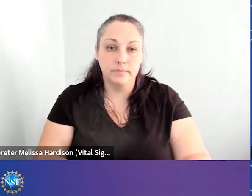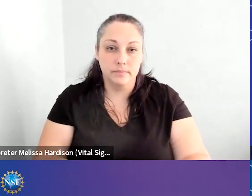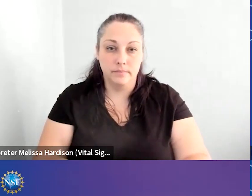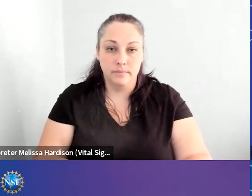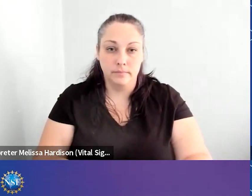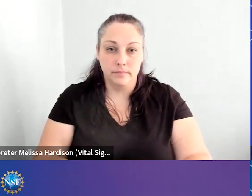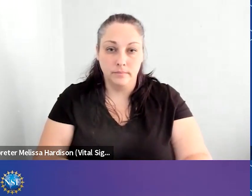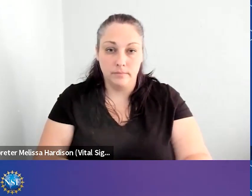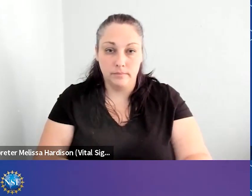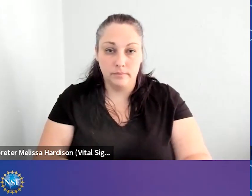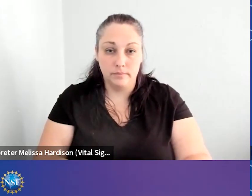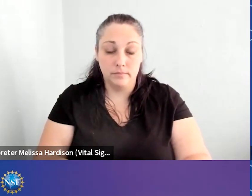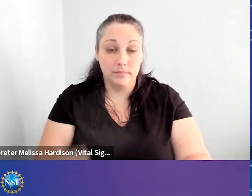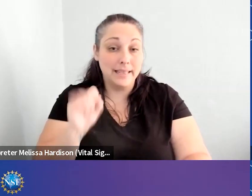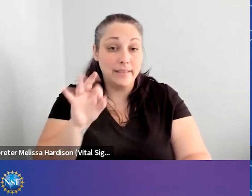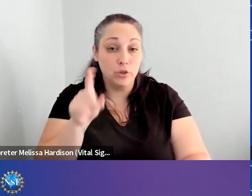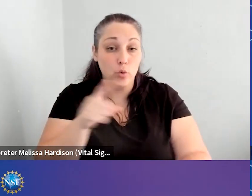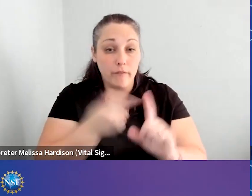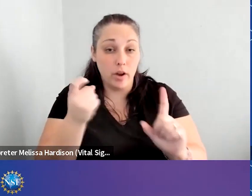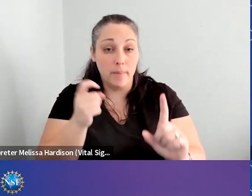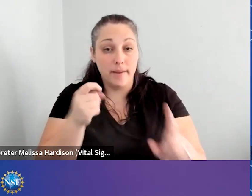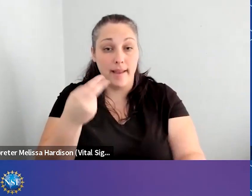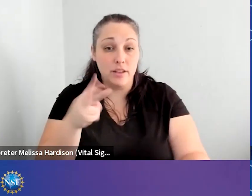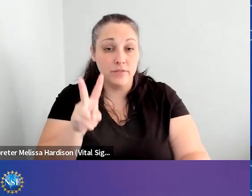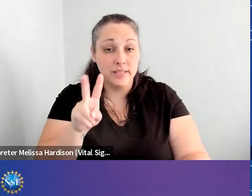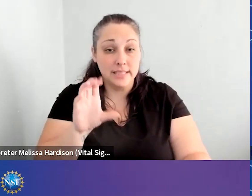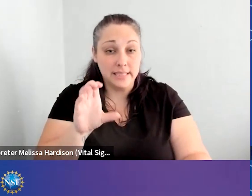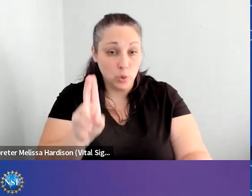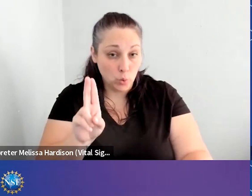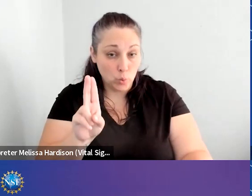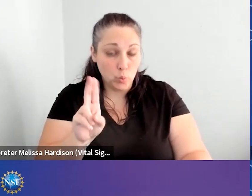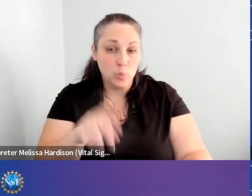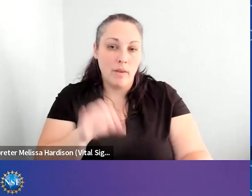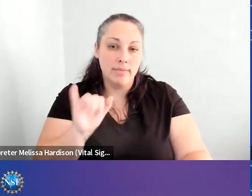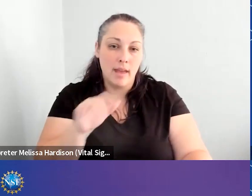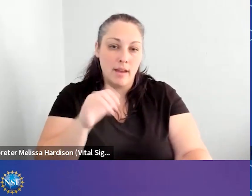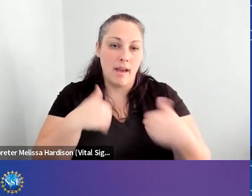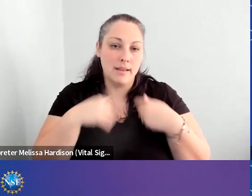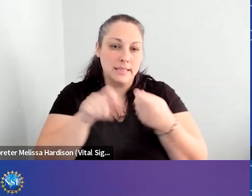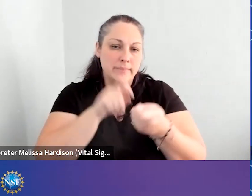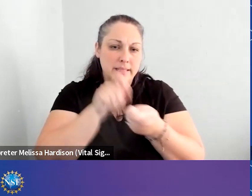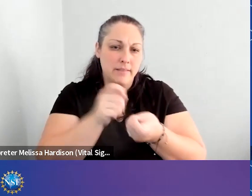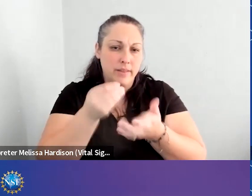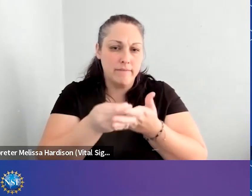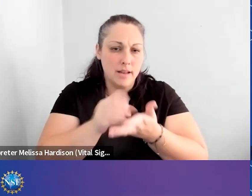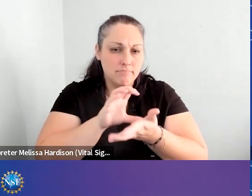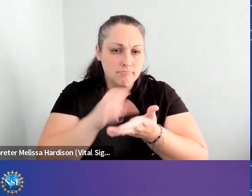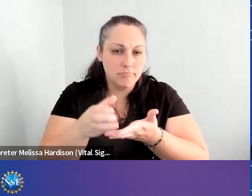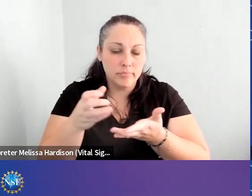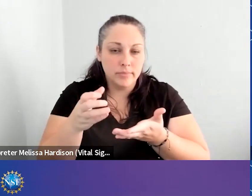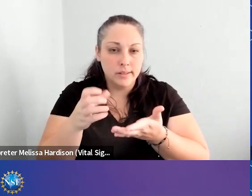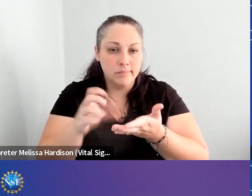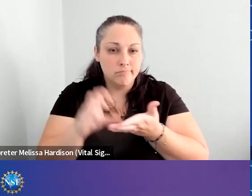If you're from an HBCU, the HBCU-UP has particular funding for equipment as well.